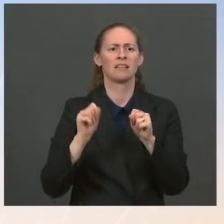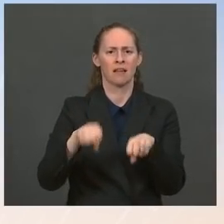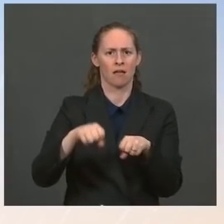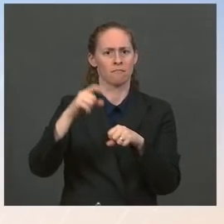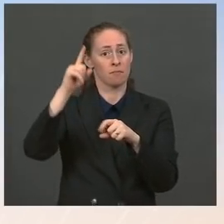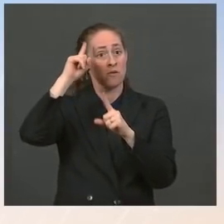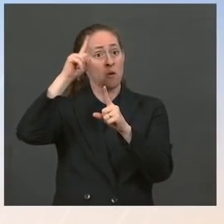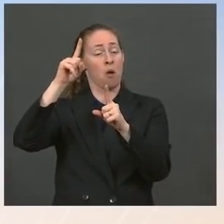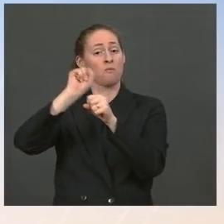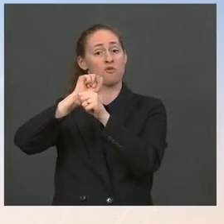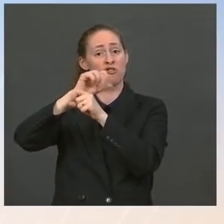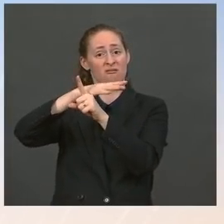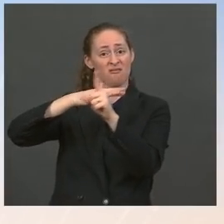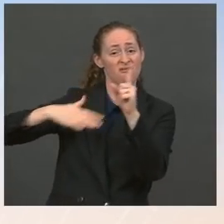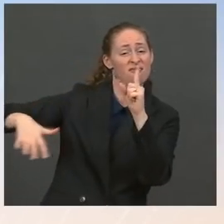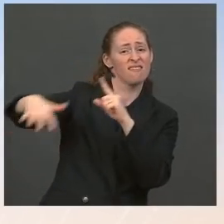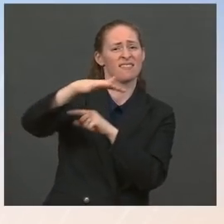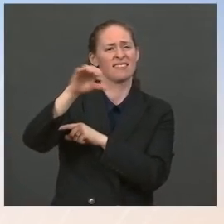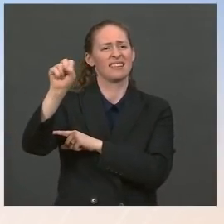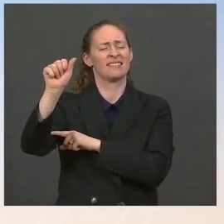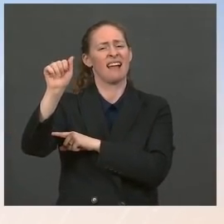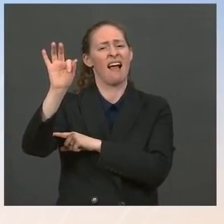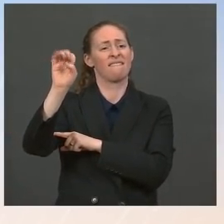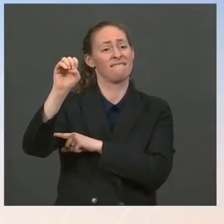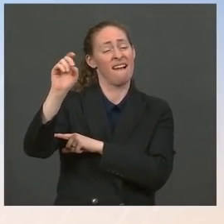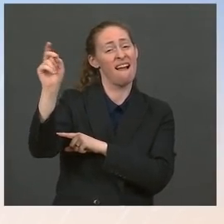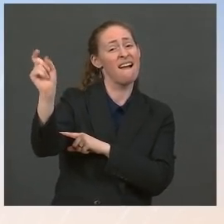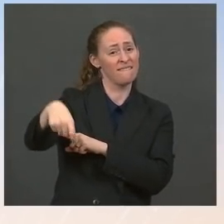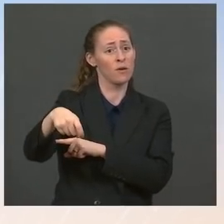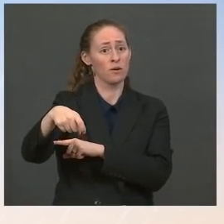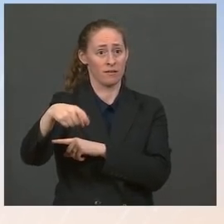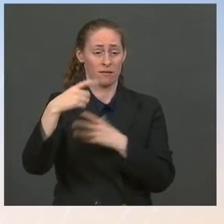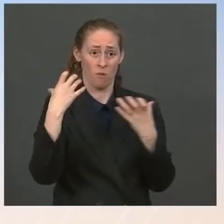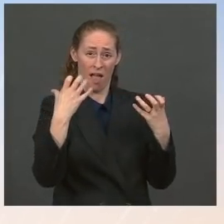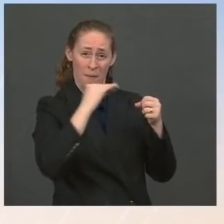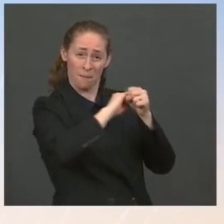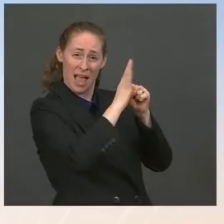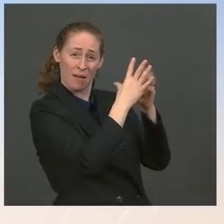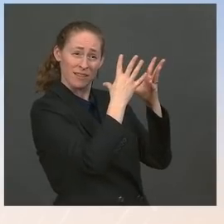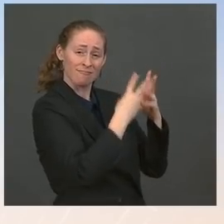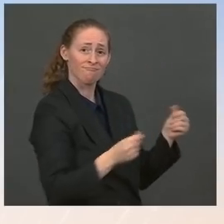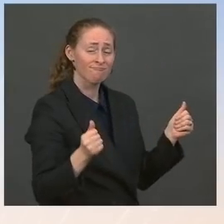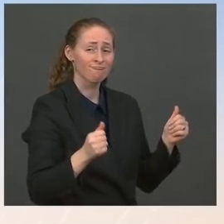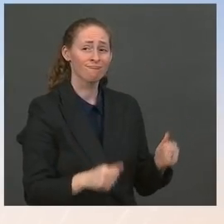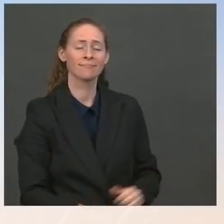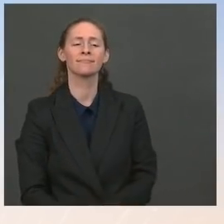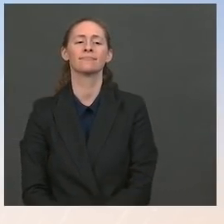And so, yeah, we have to make sure that we get this pandemic behind us. The Press: On infrastructure,